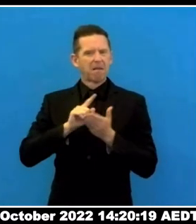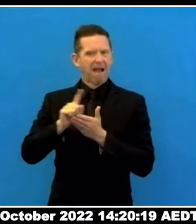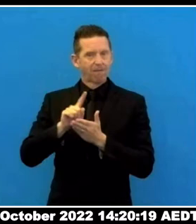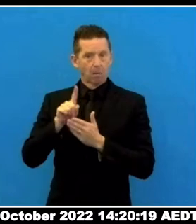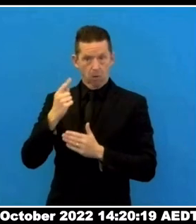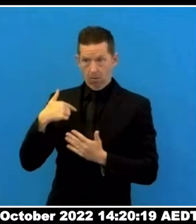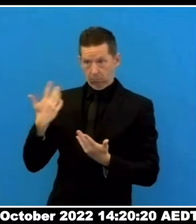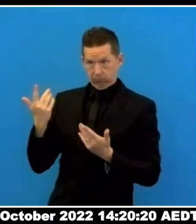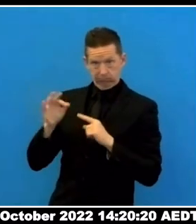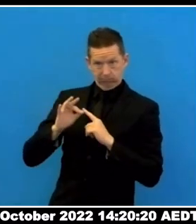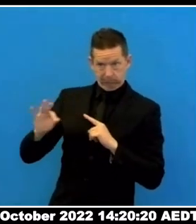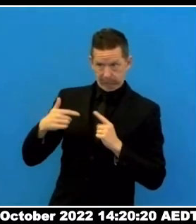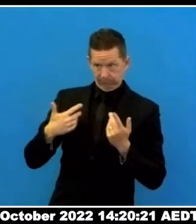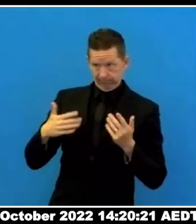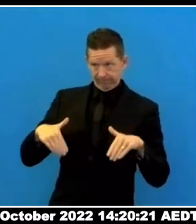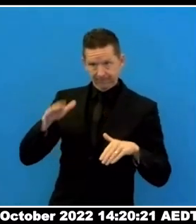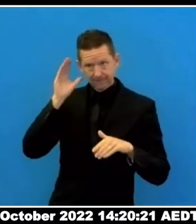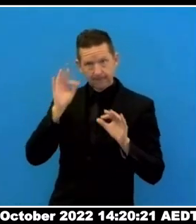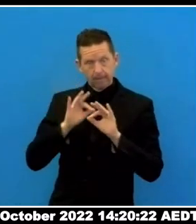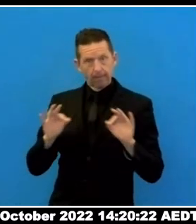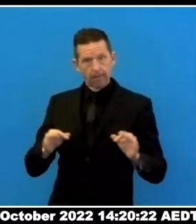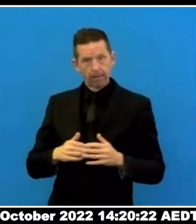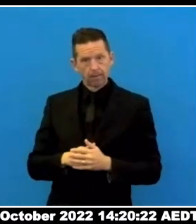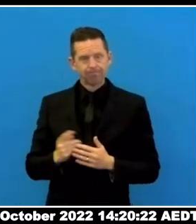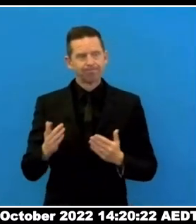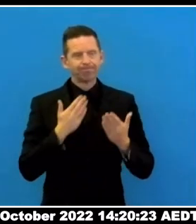I've not heard from anybody. Alright. Thank you. I will continue: